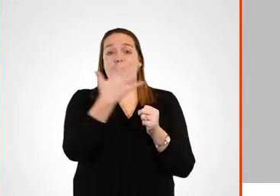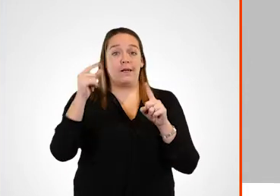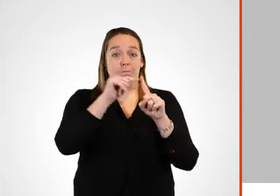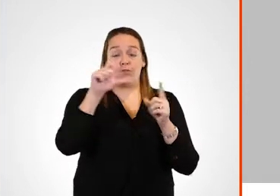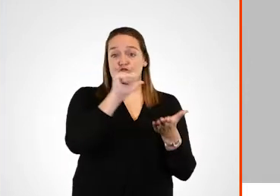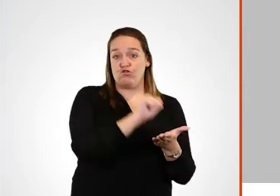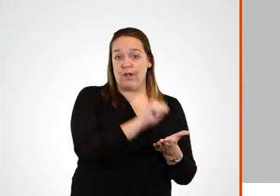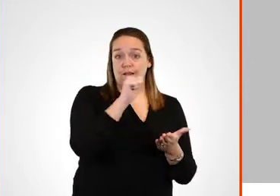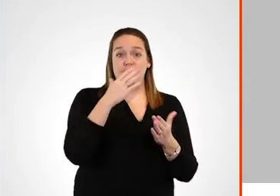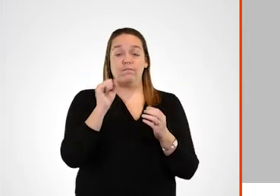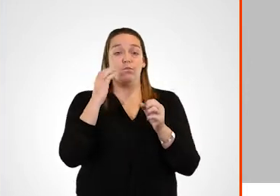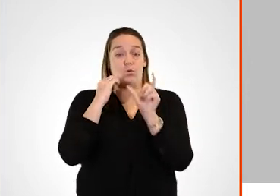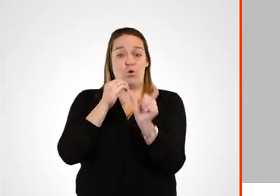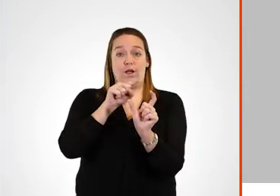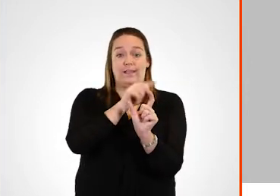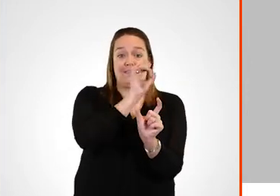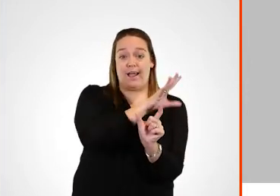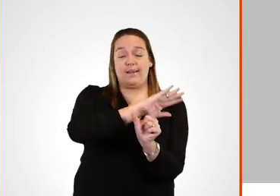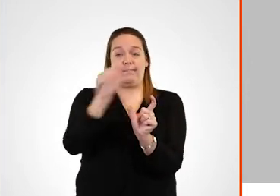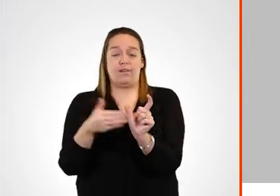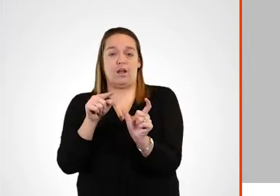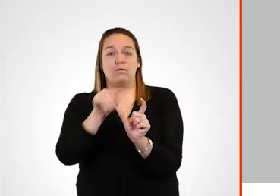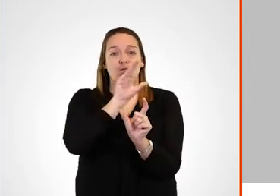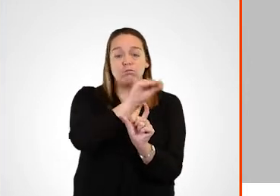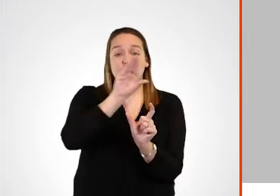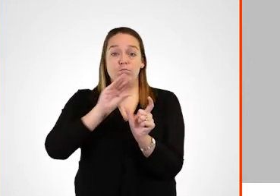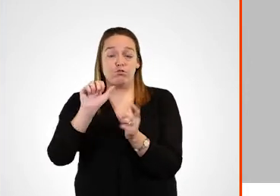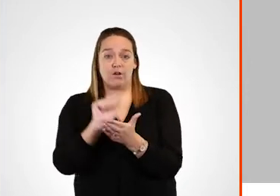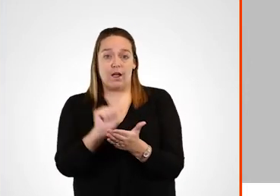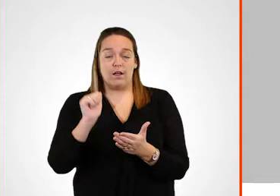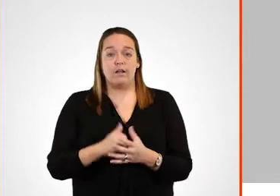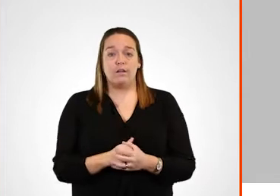for initial and final consonant, the percent correct for early, middle